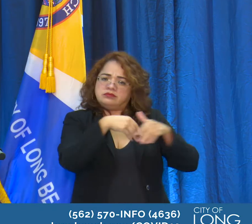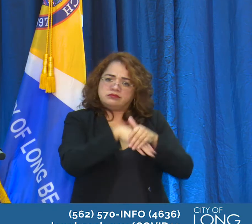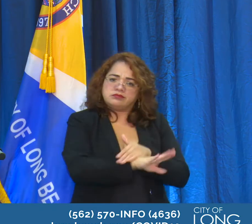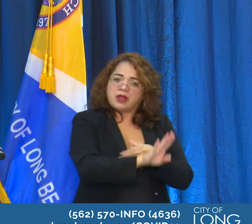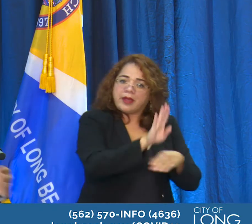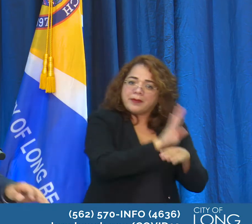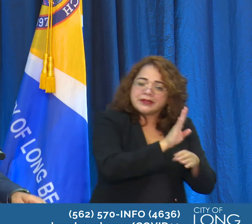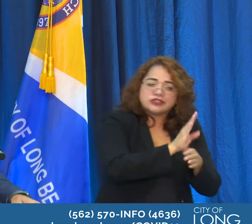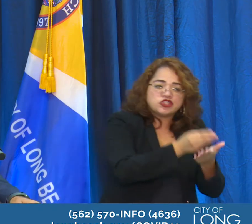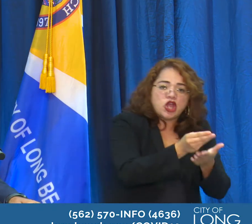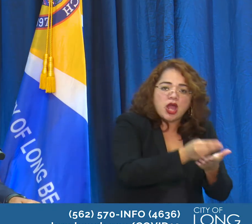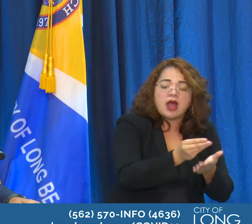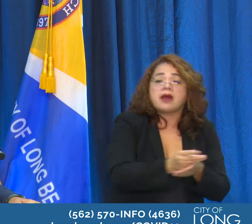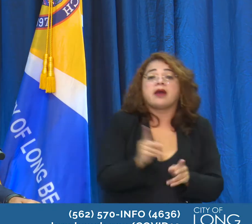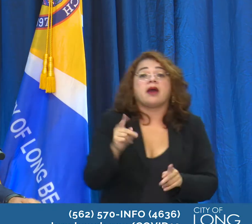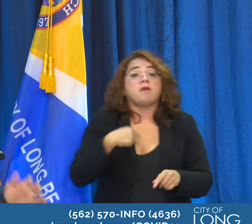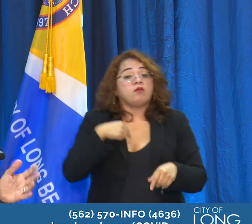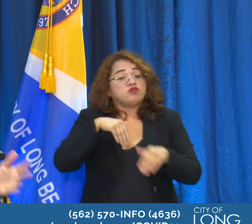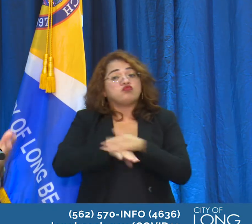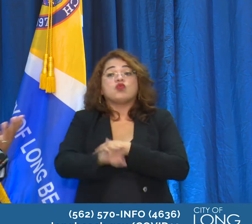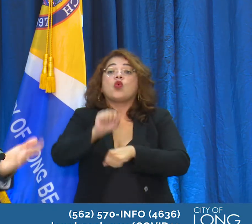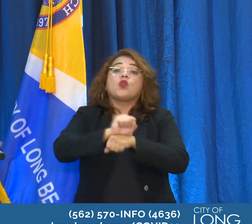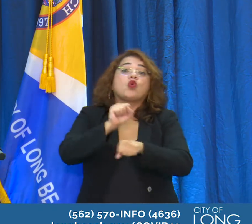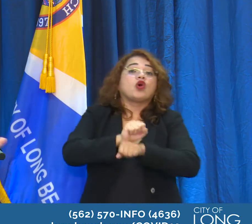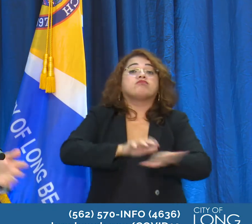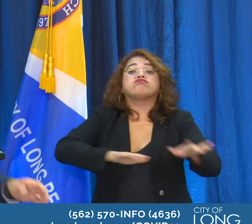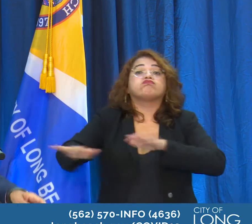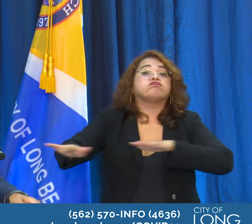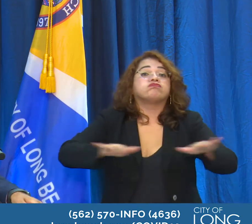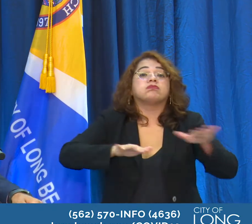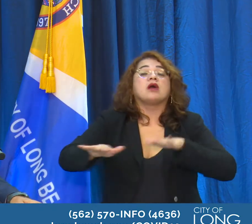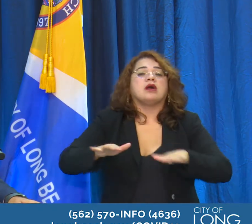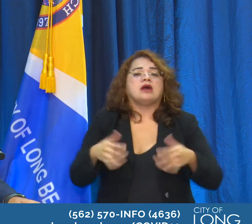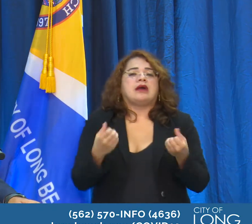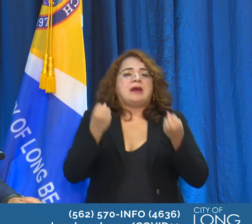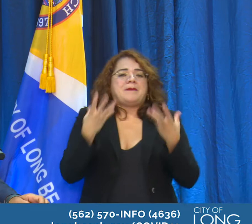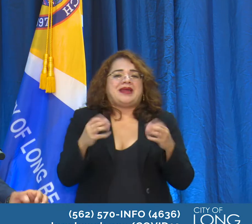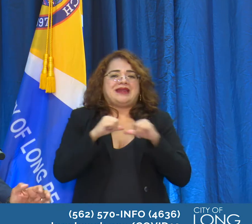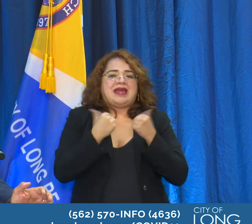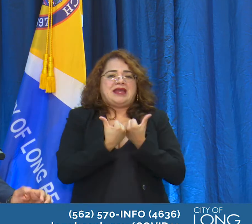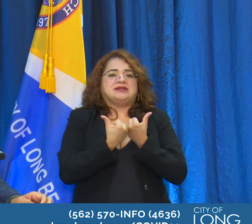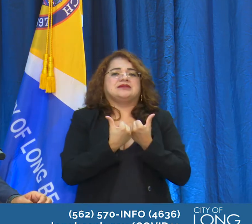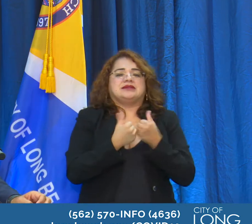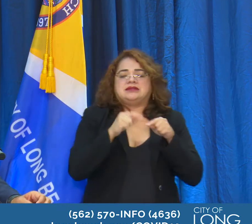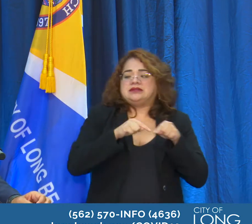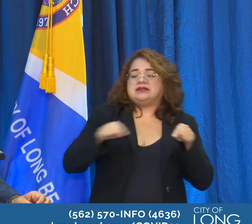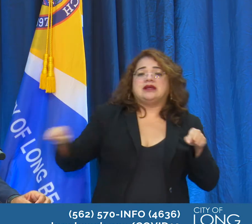businesses, people that are working, and through a multi-agency effort, 5,000 employees at